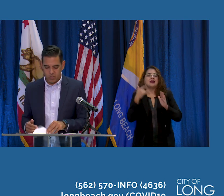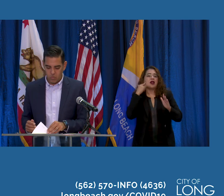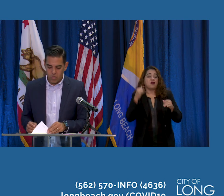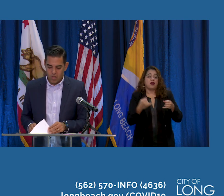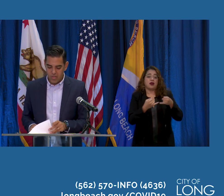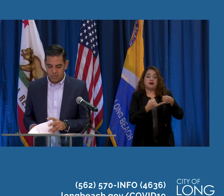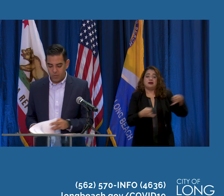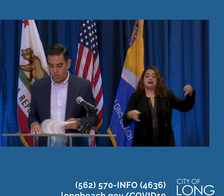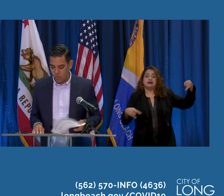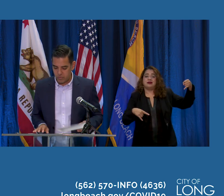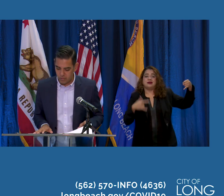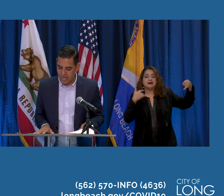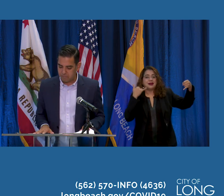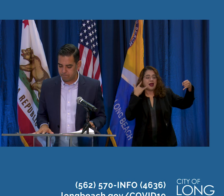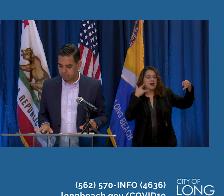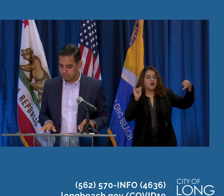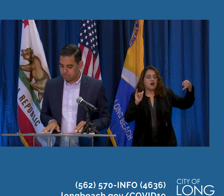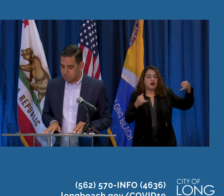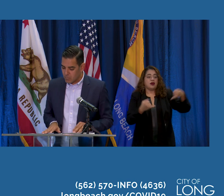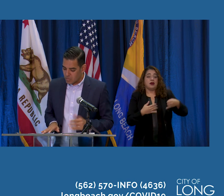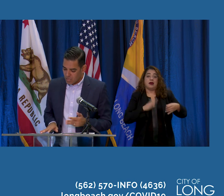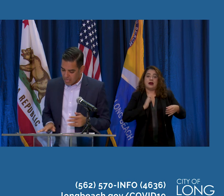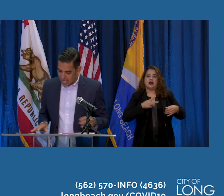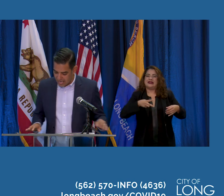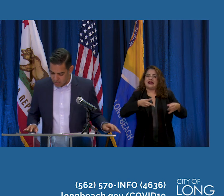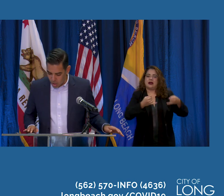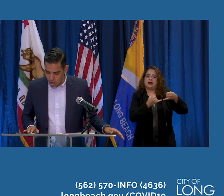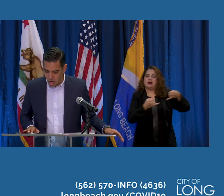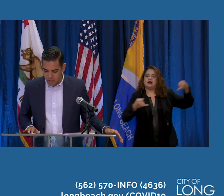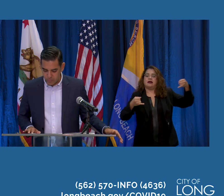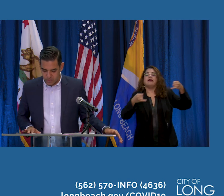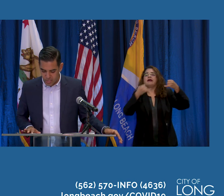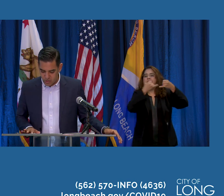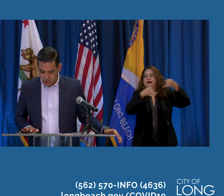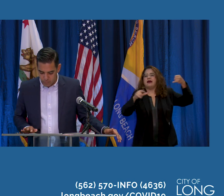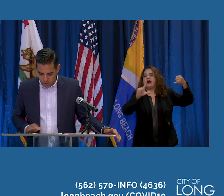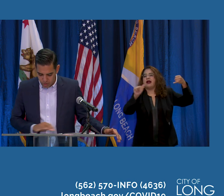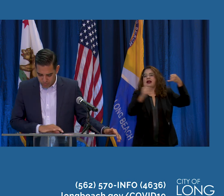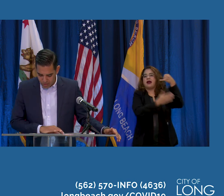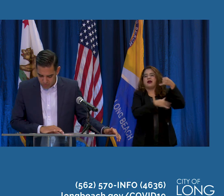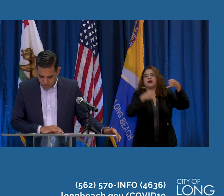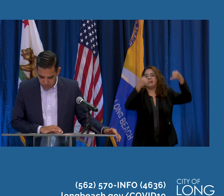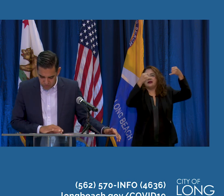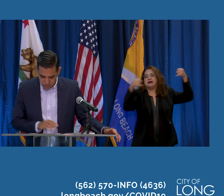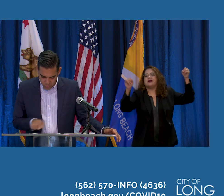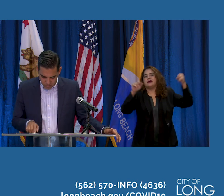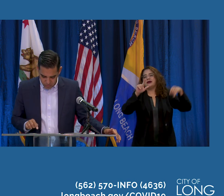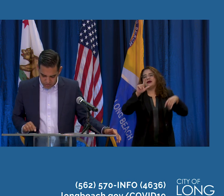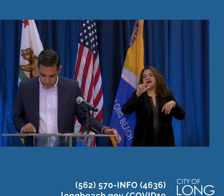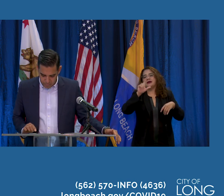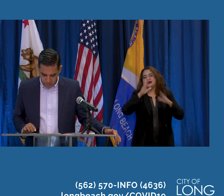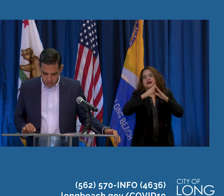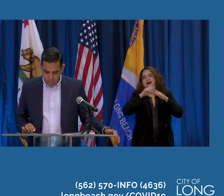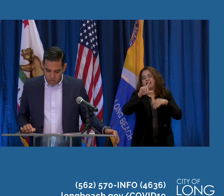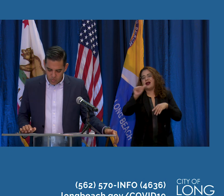and so that's something we always look at. And our hospitalizations per one hundred thousand residents as you can see.